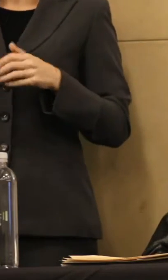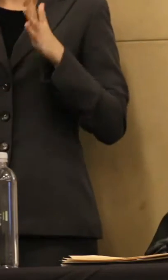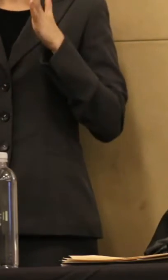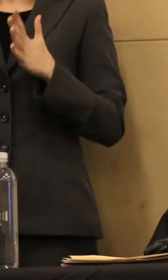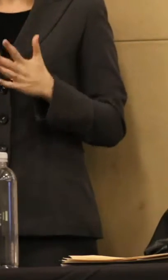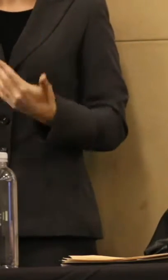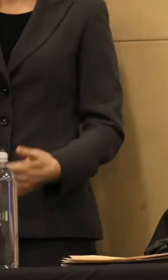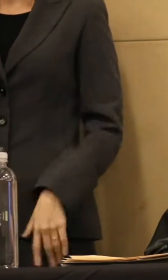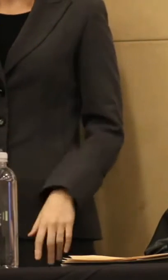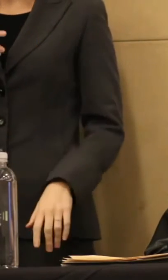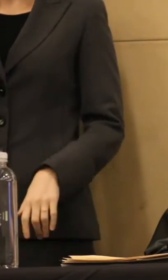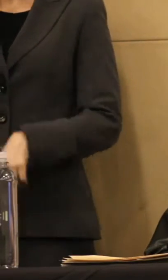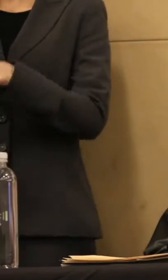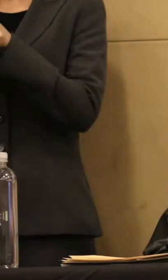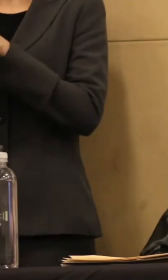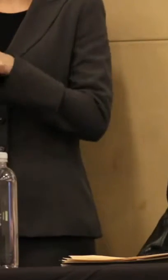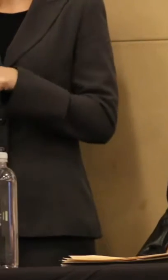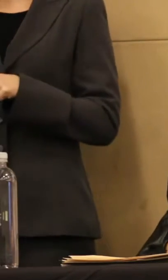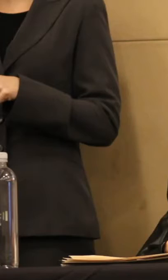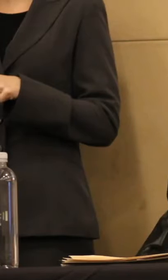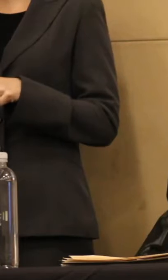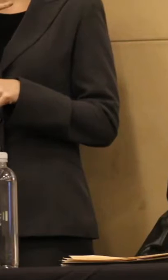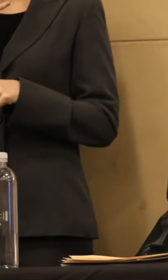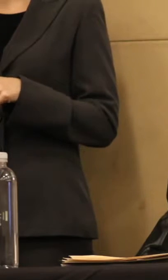than wasn't even a year ago, it was less than that.